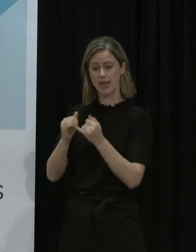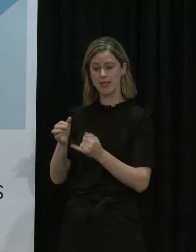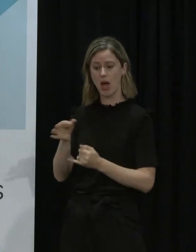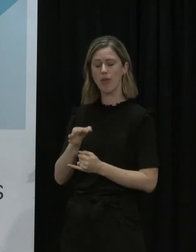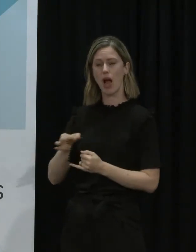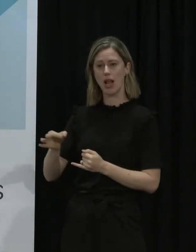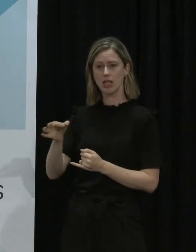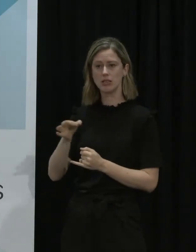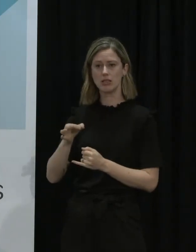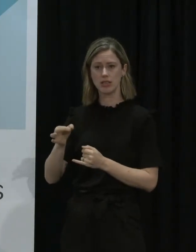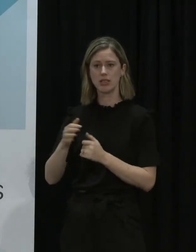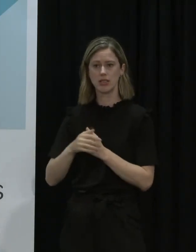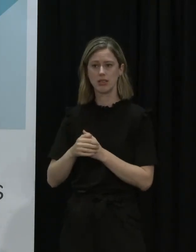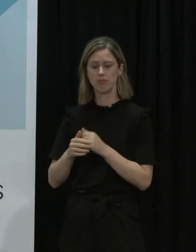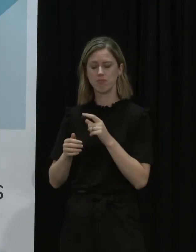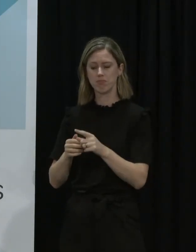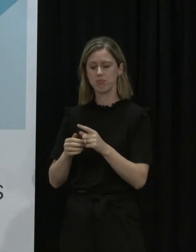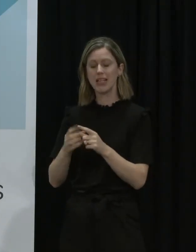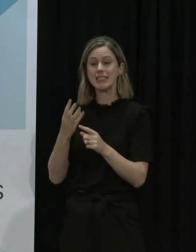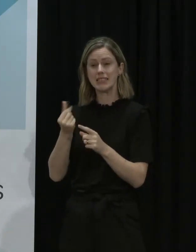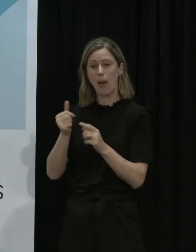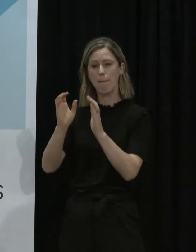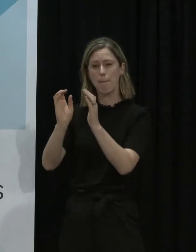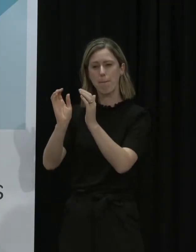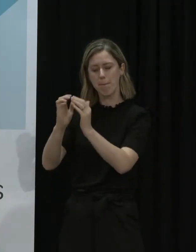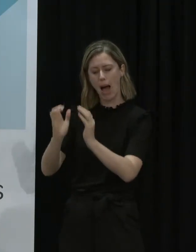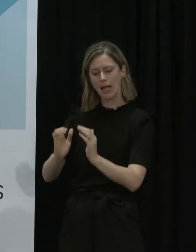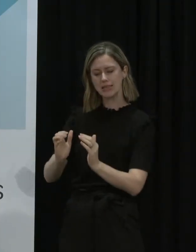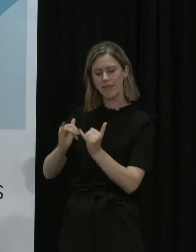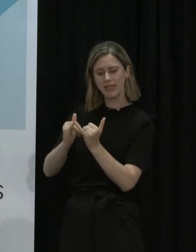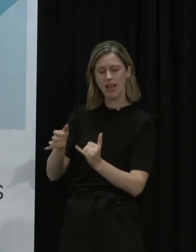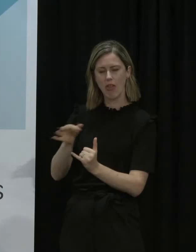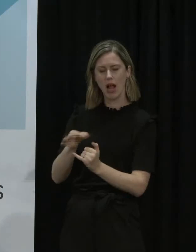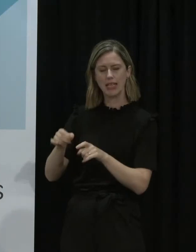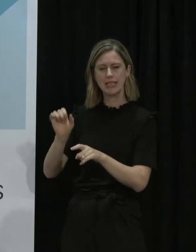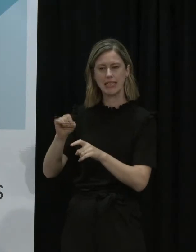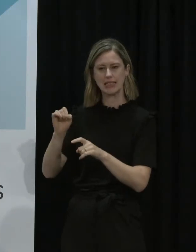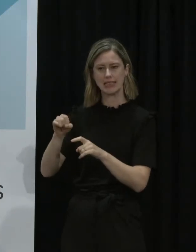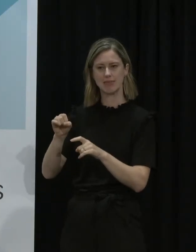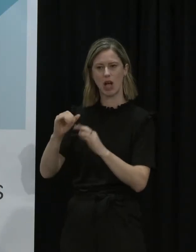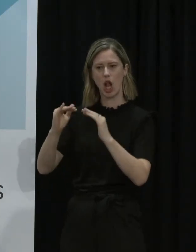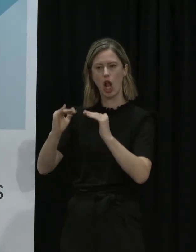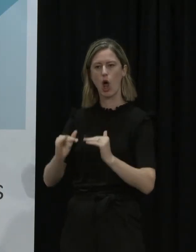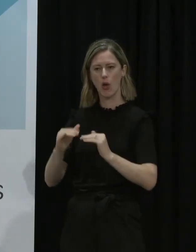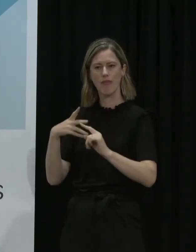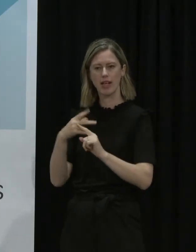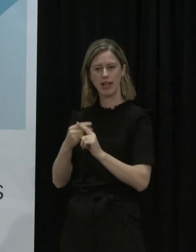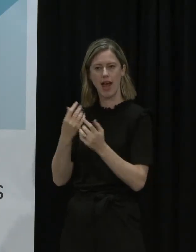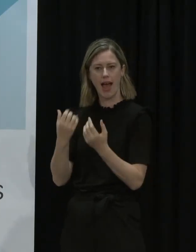significant factor but not the only one. And what I would say about the South Island is yes,